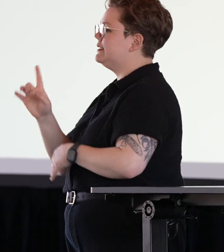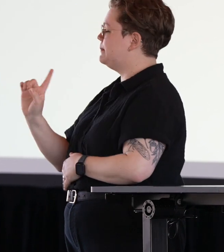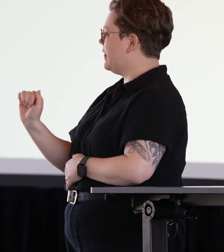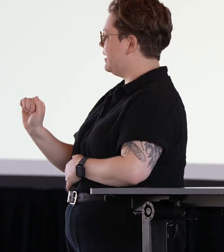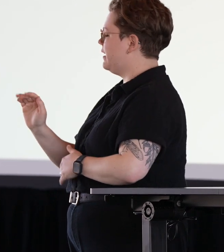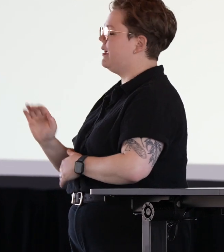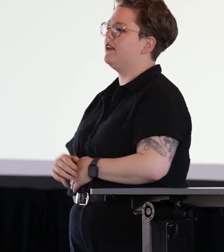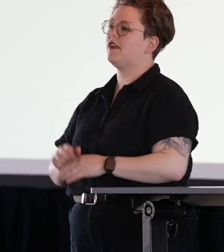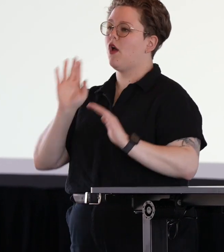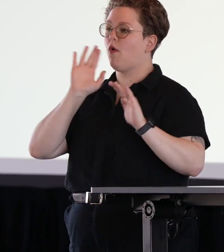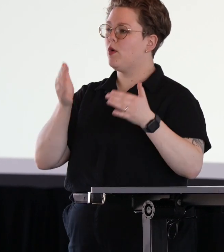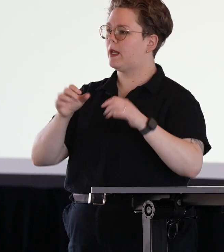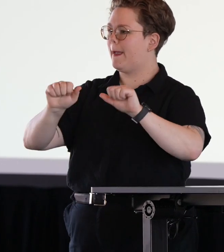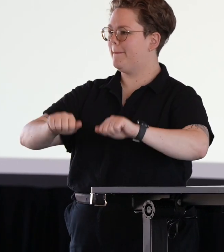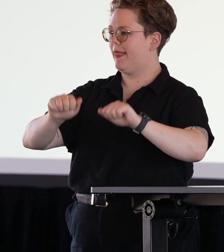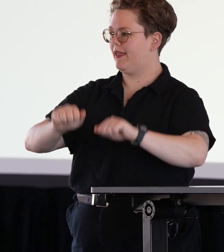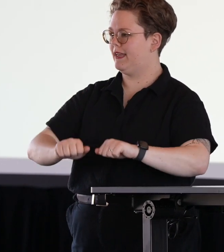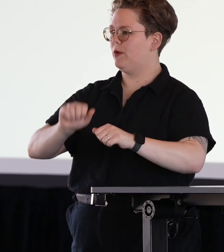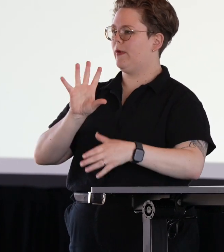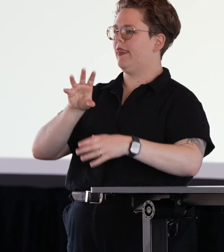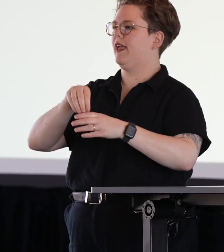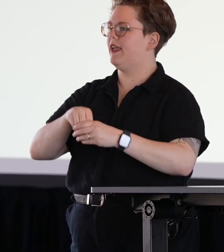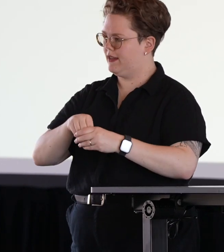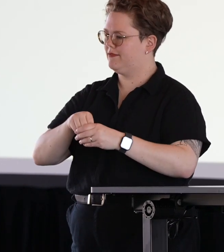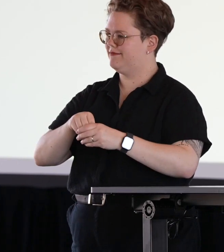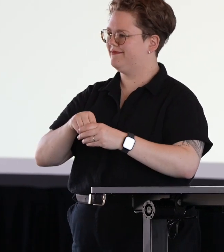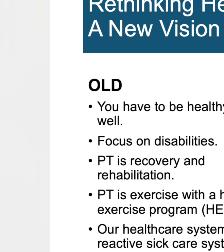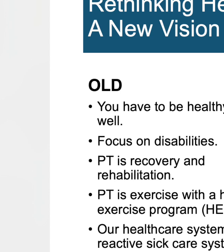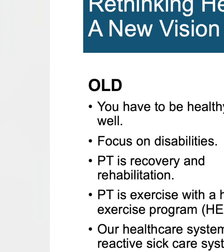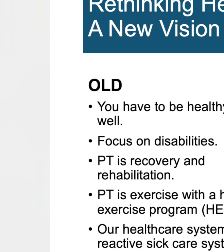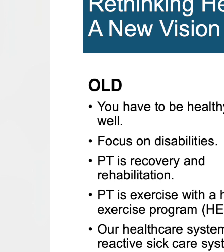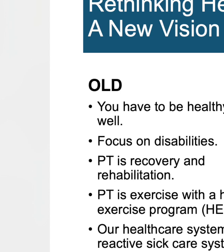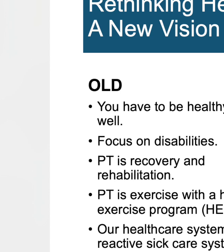really on the ability within that disability. And I have a good story about this, but for the sake of time, I'm not going